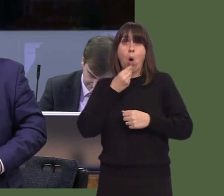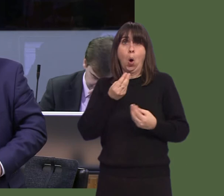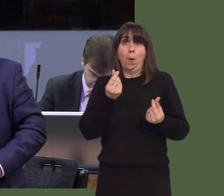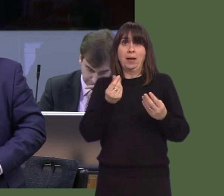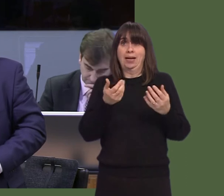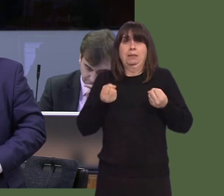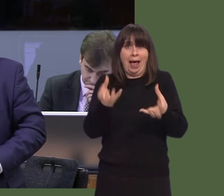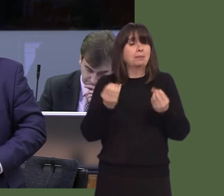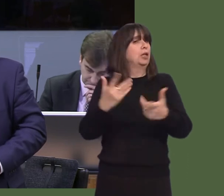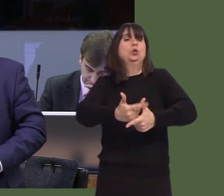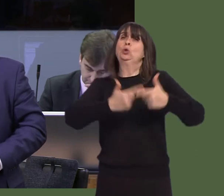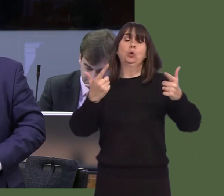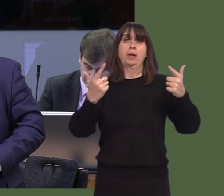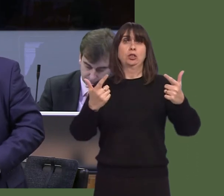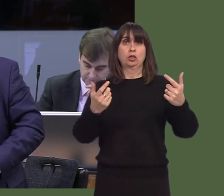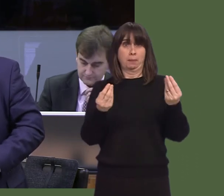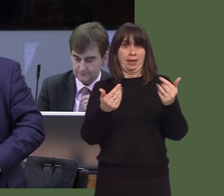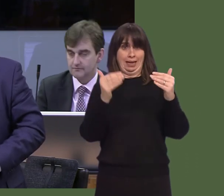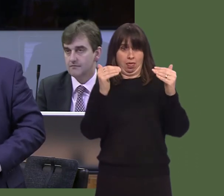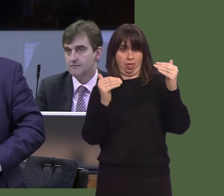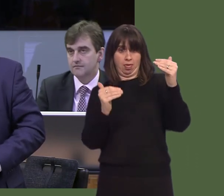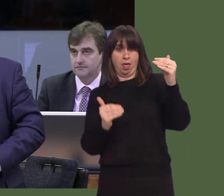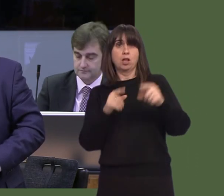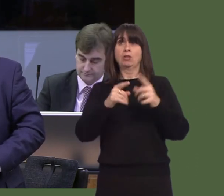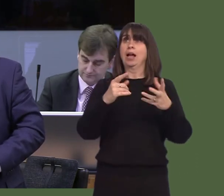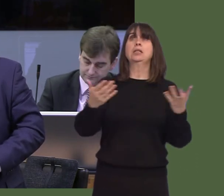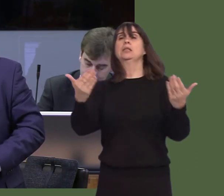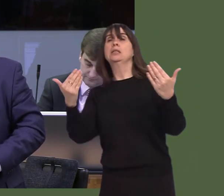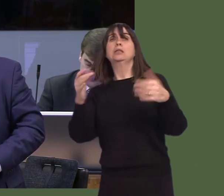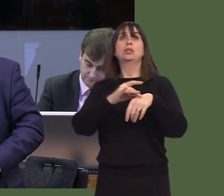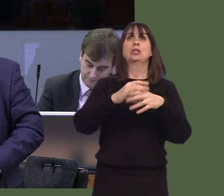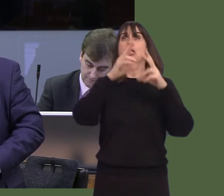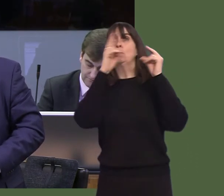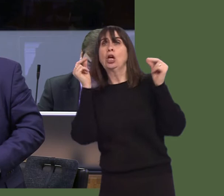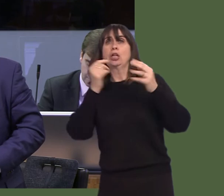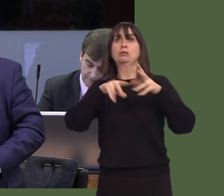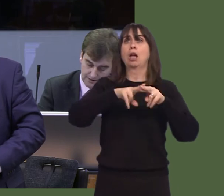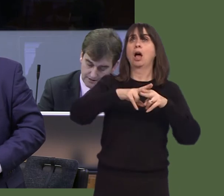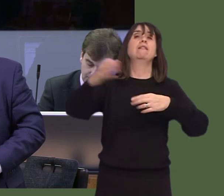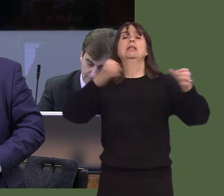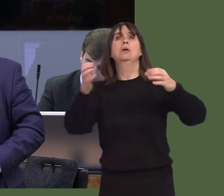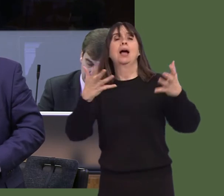Will you now commit to using that land for sustainable economic development and not a prison?